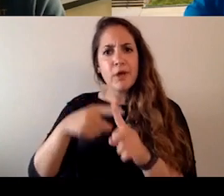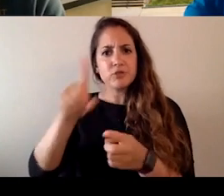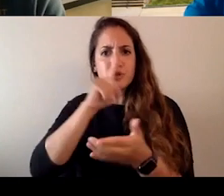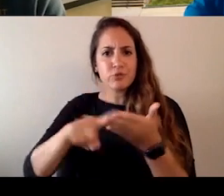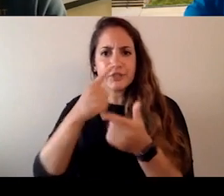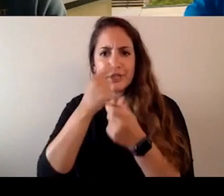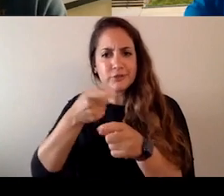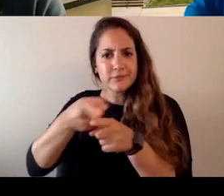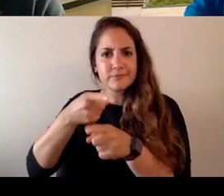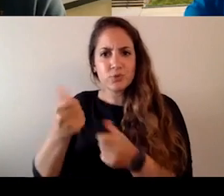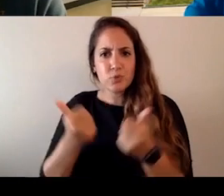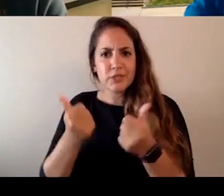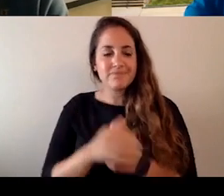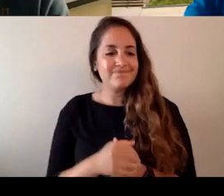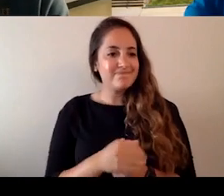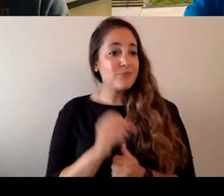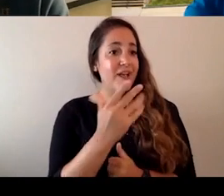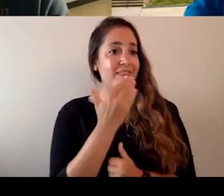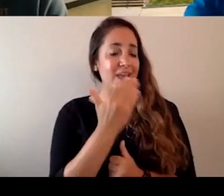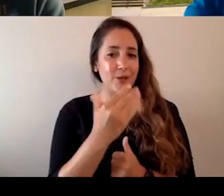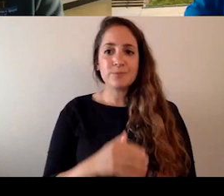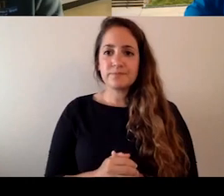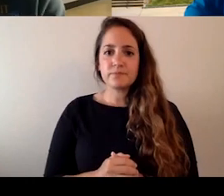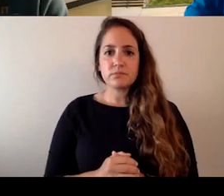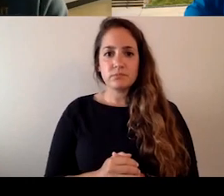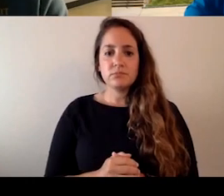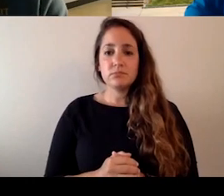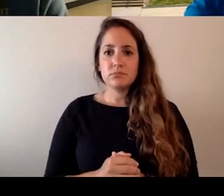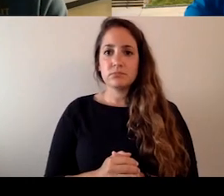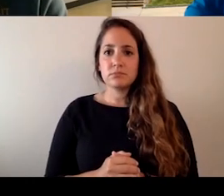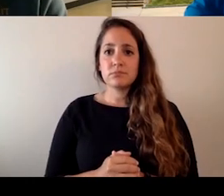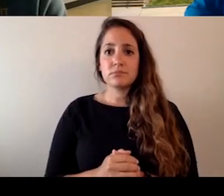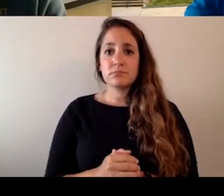Thank you. So I joined RIT 12 years ago.